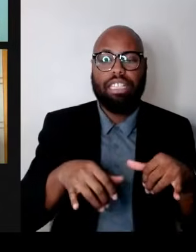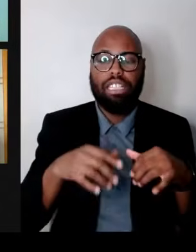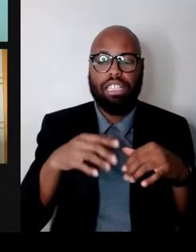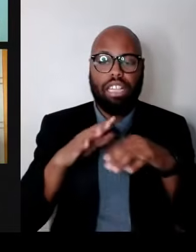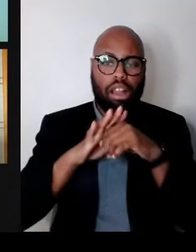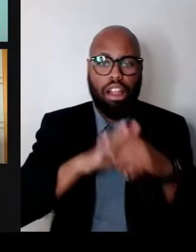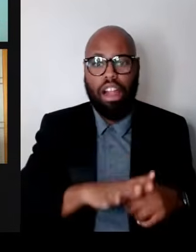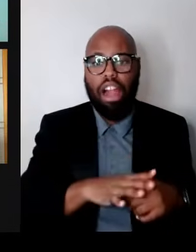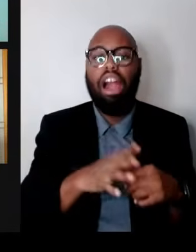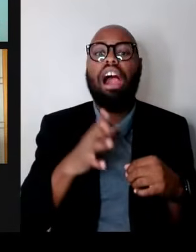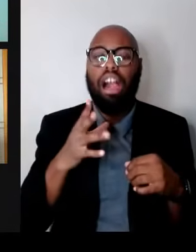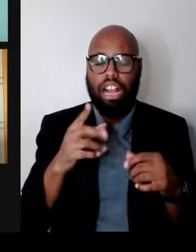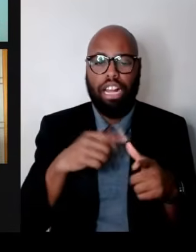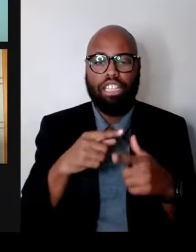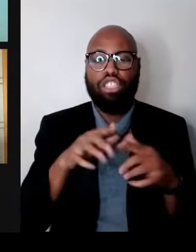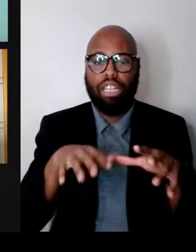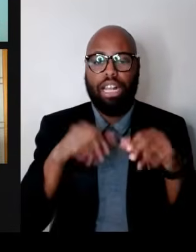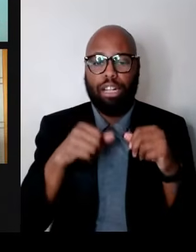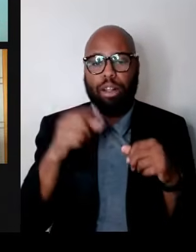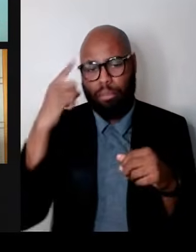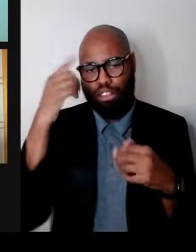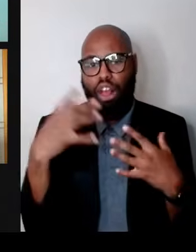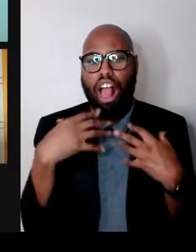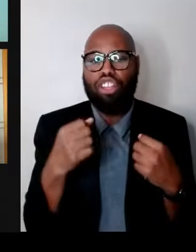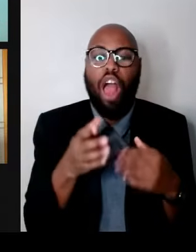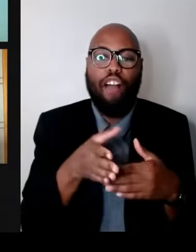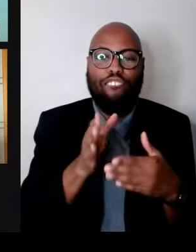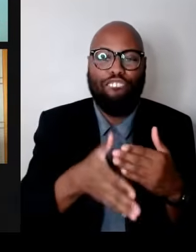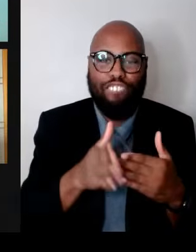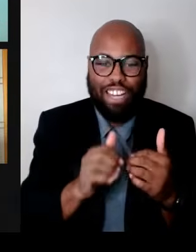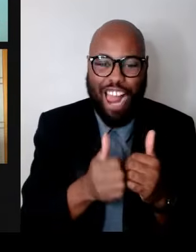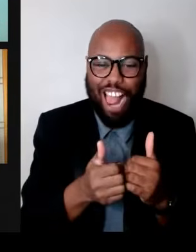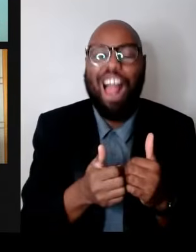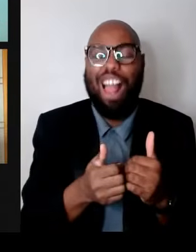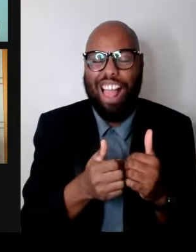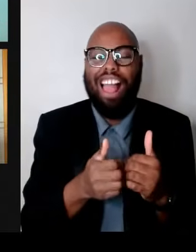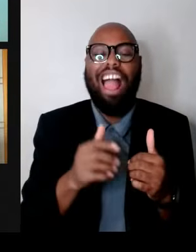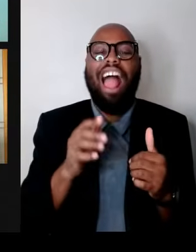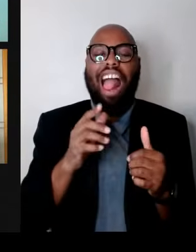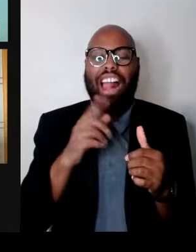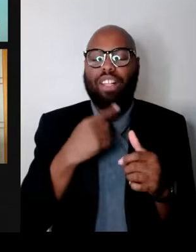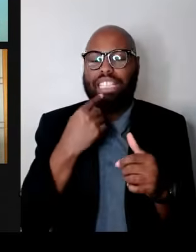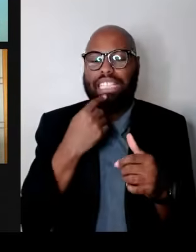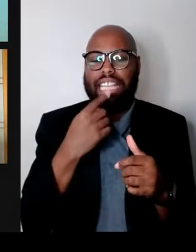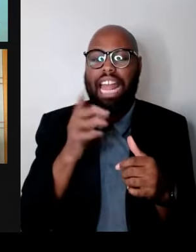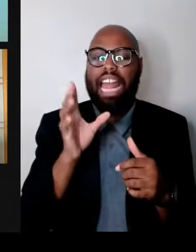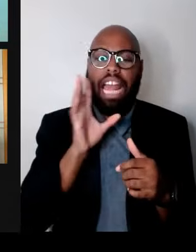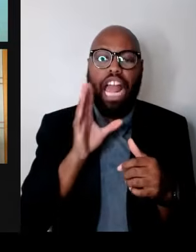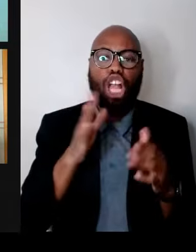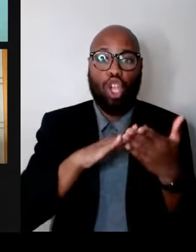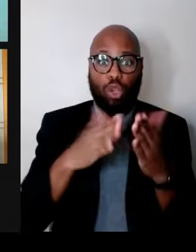So I'll just finish by saying, I like to say that community is the center.